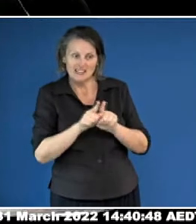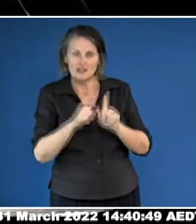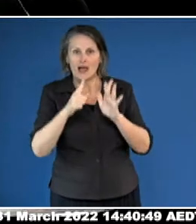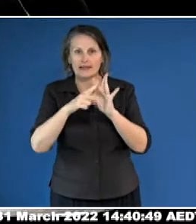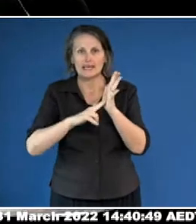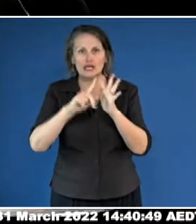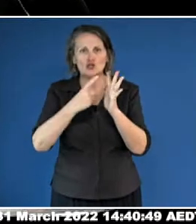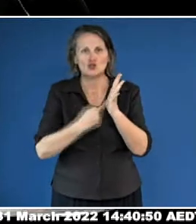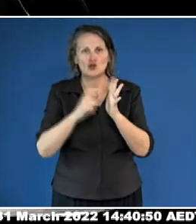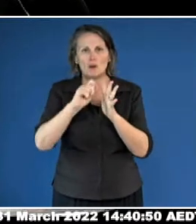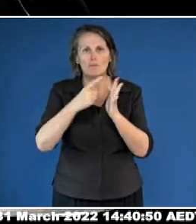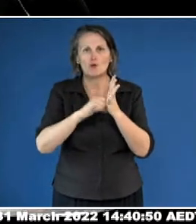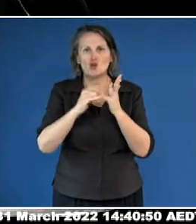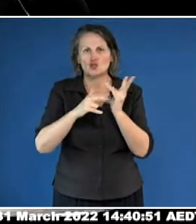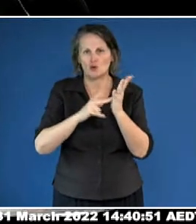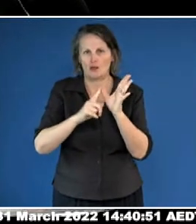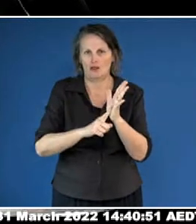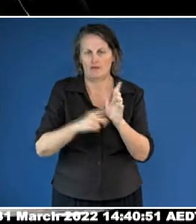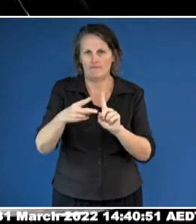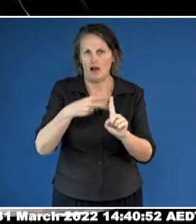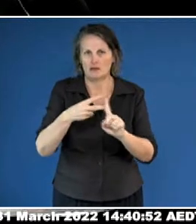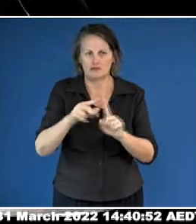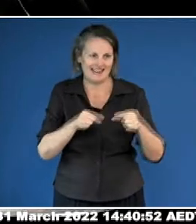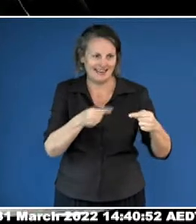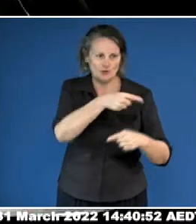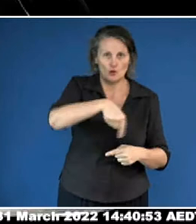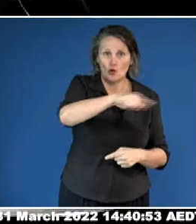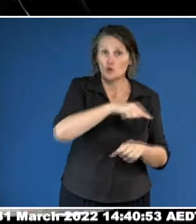disability. Because they are often non-consensual and they're coercive